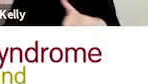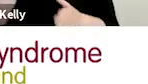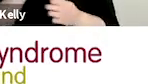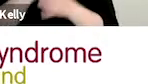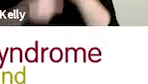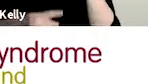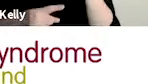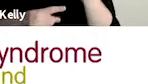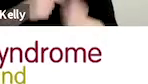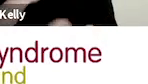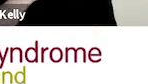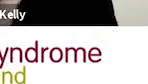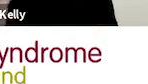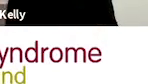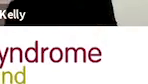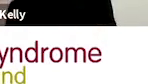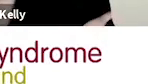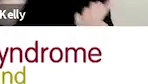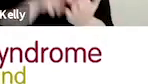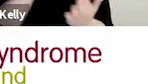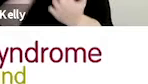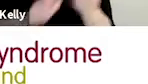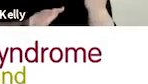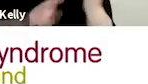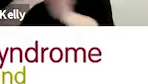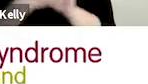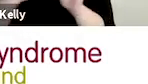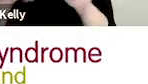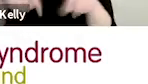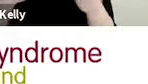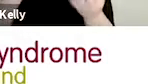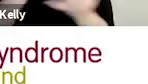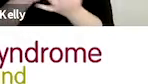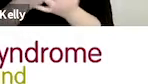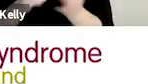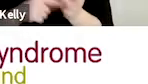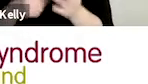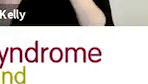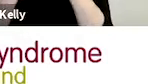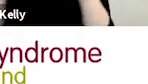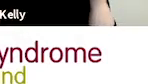so we want to ensure we provide access to the general tertiary education, vocational training,